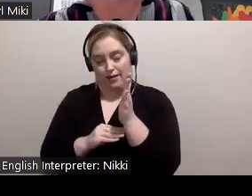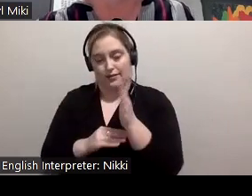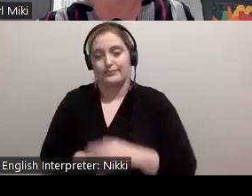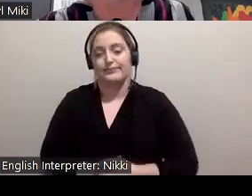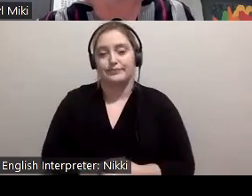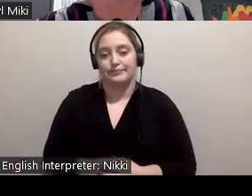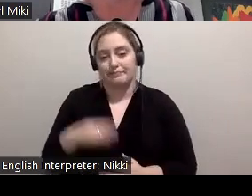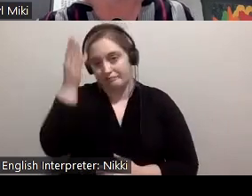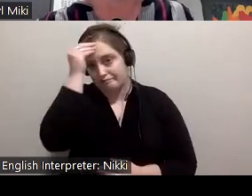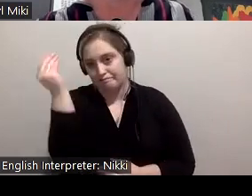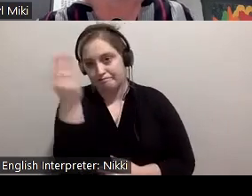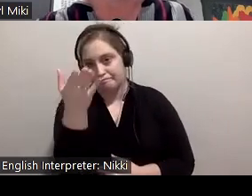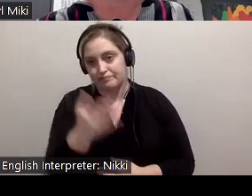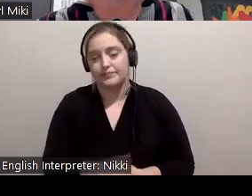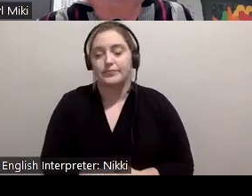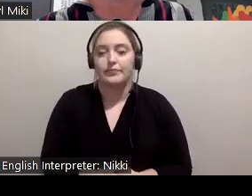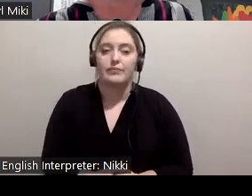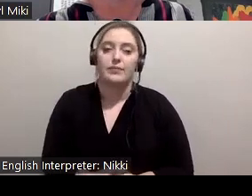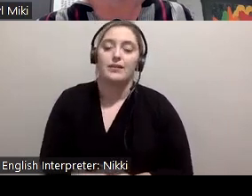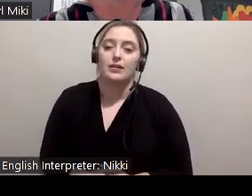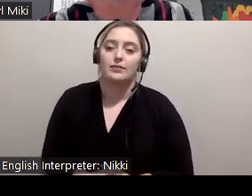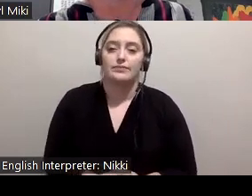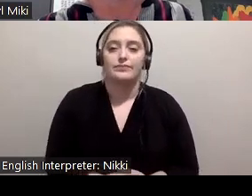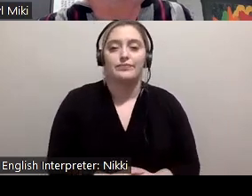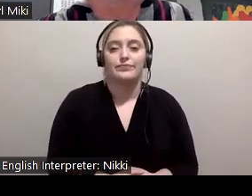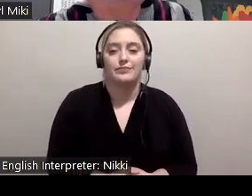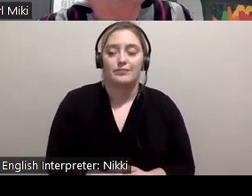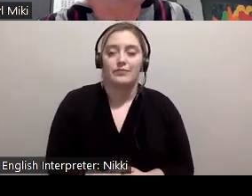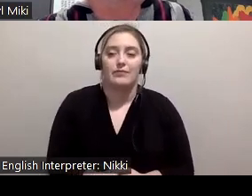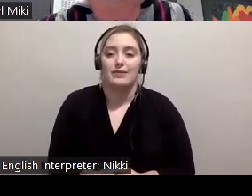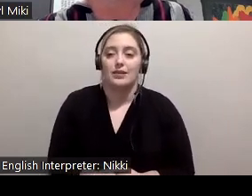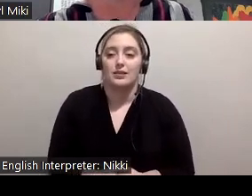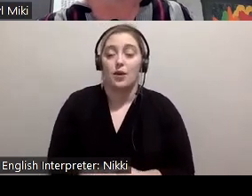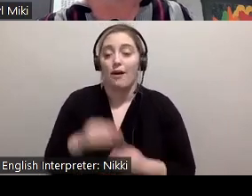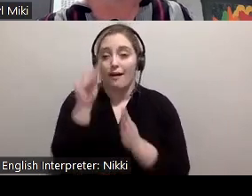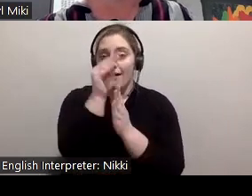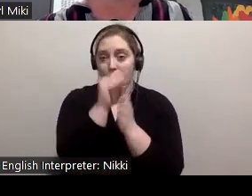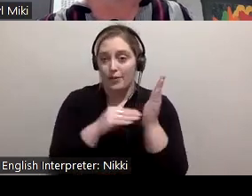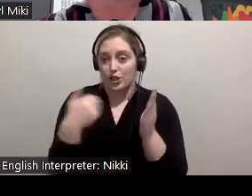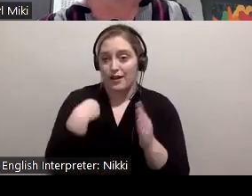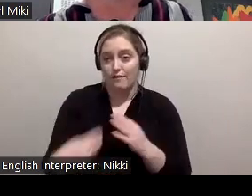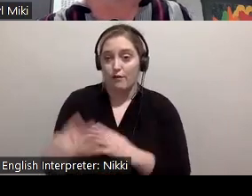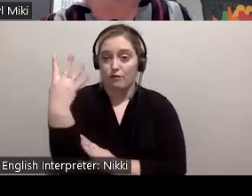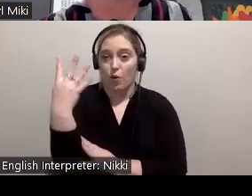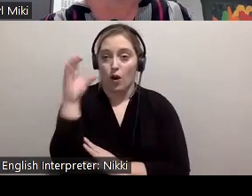So there are four sections to the application and so those